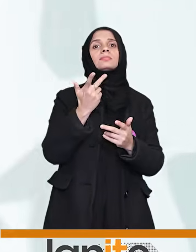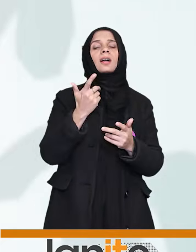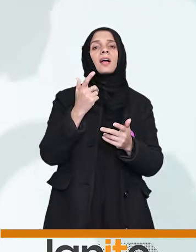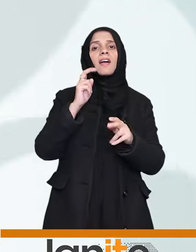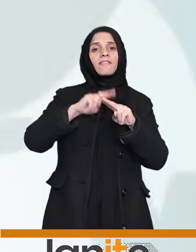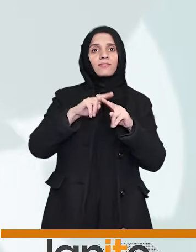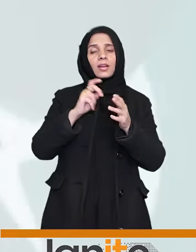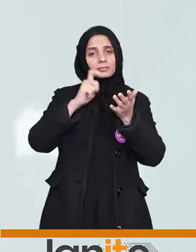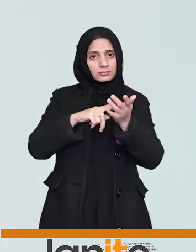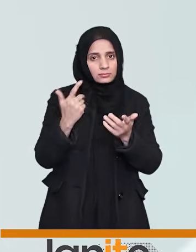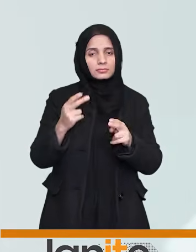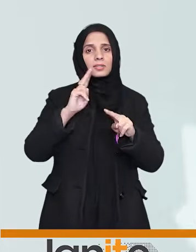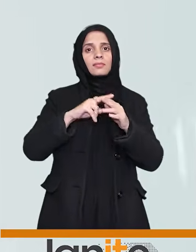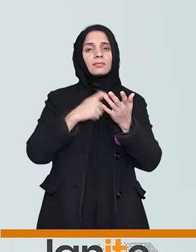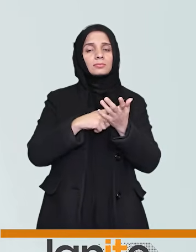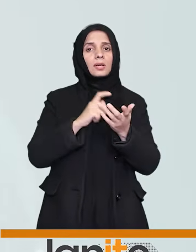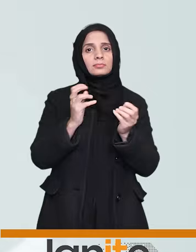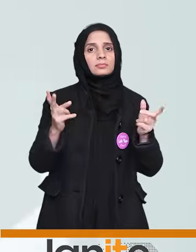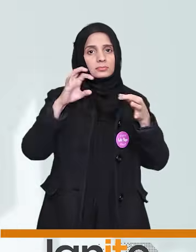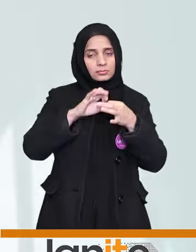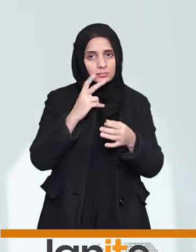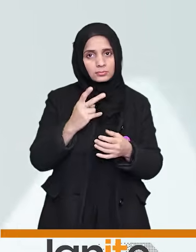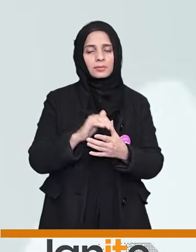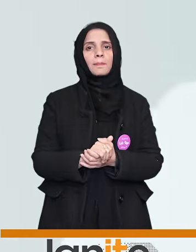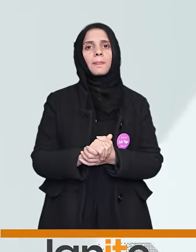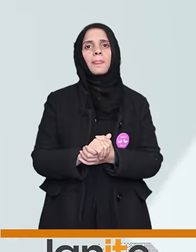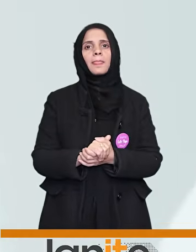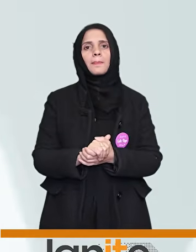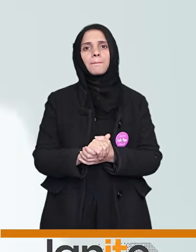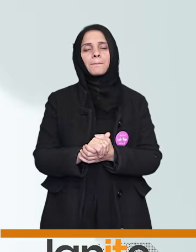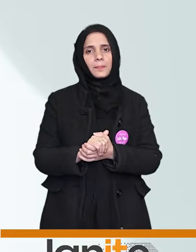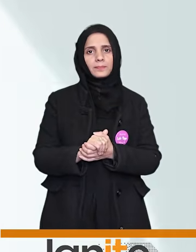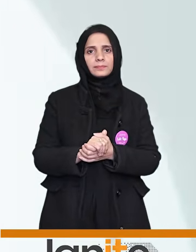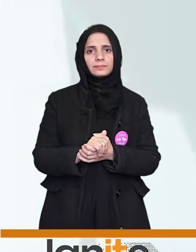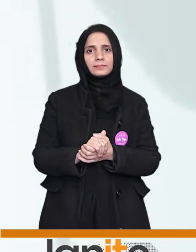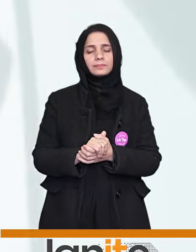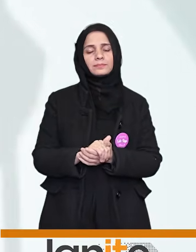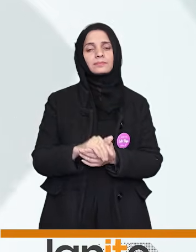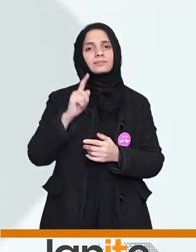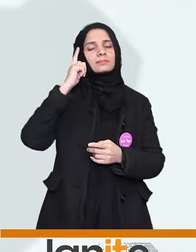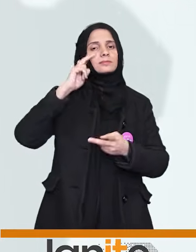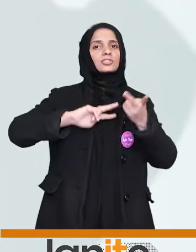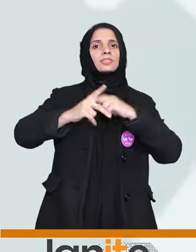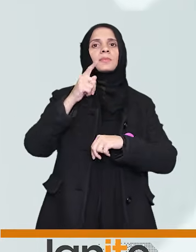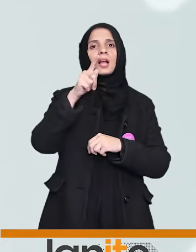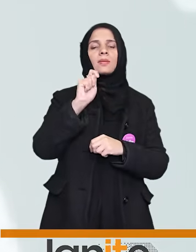freelancer.com will take your credentials from your Facebook, from your ‘About’ profile and will automatically enroll you